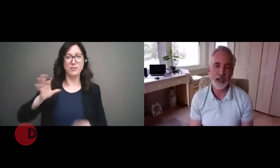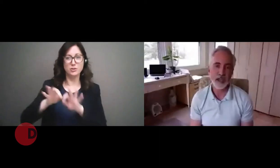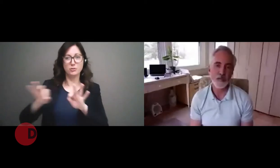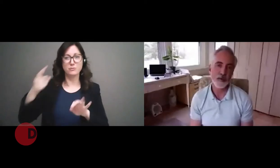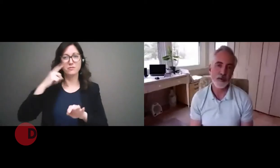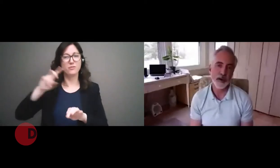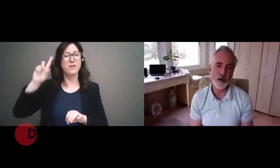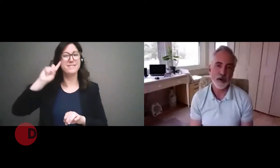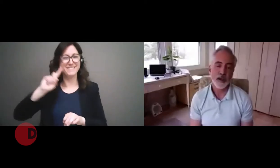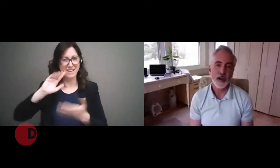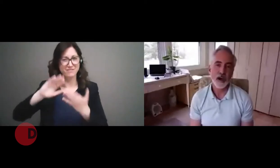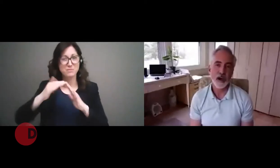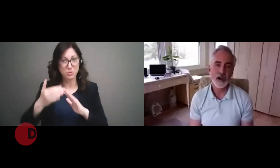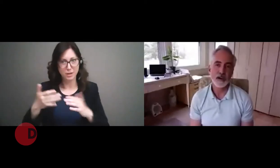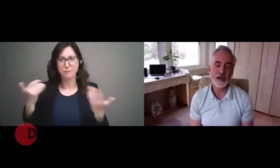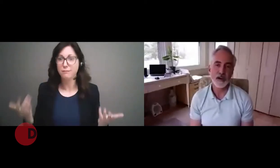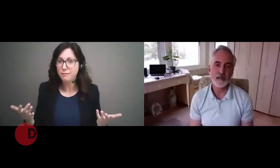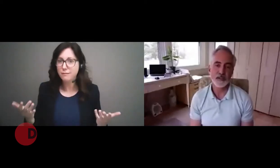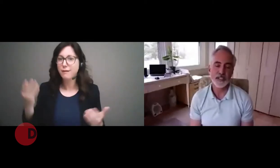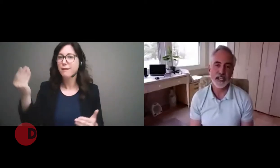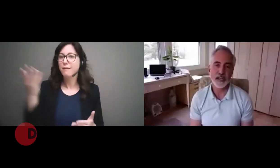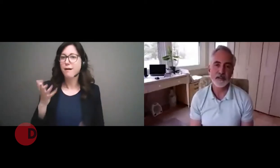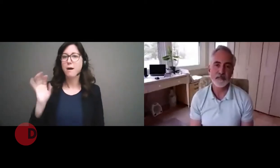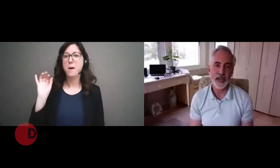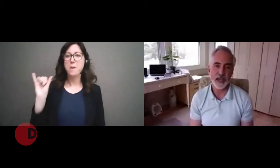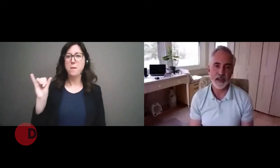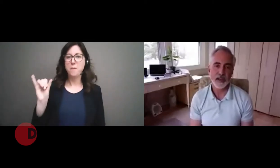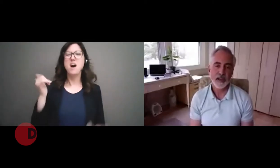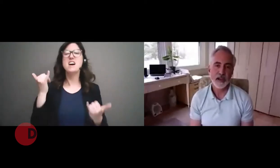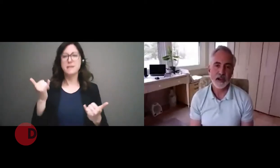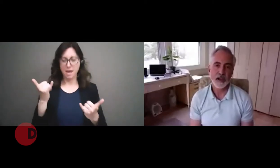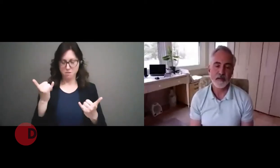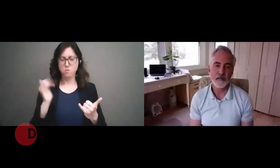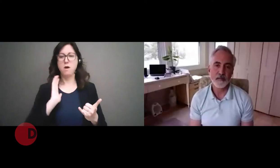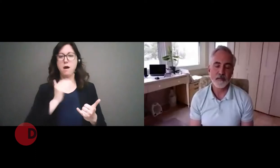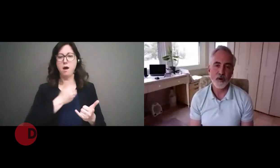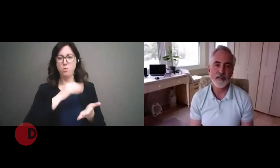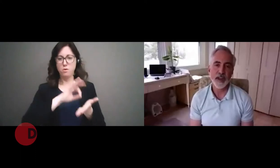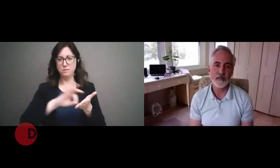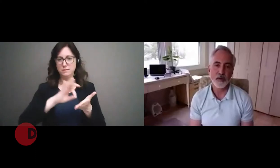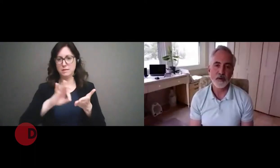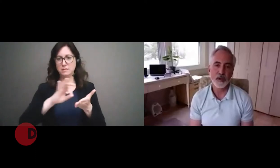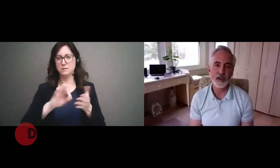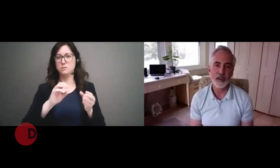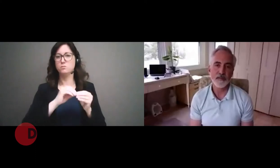official languages for the Deaf community so our Census will need